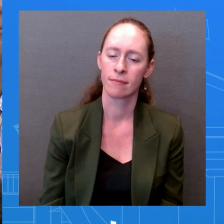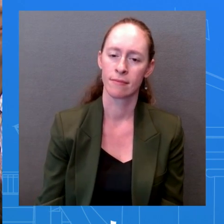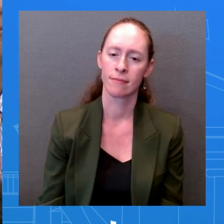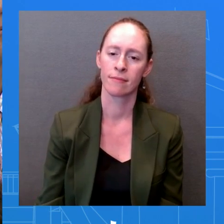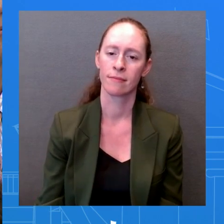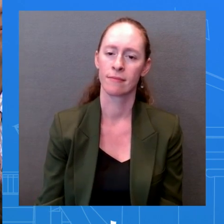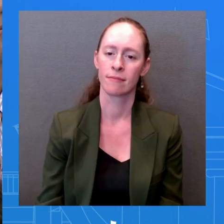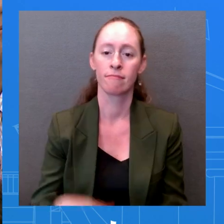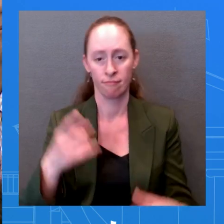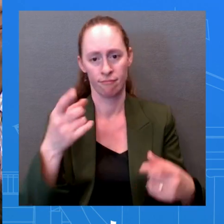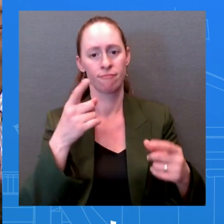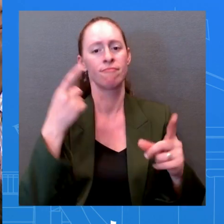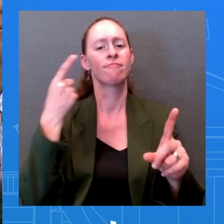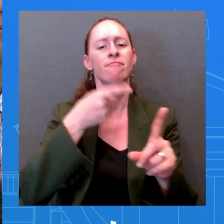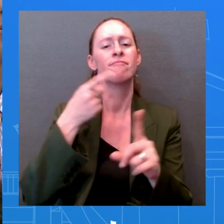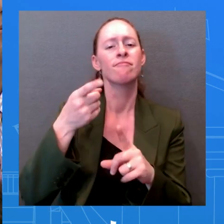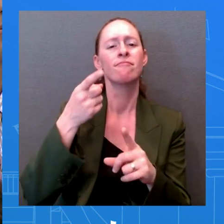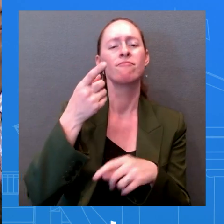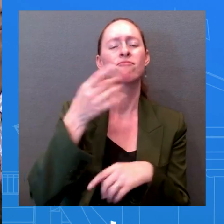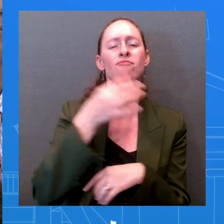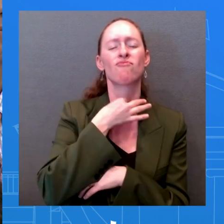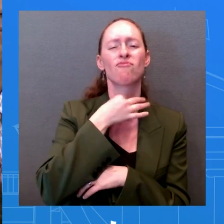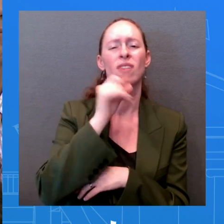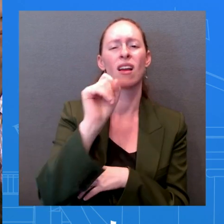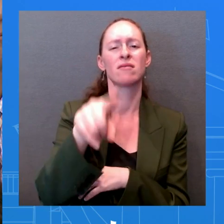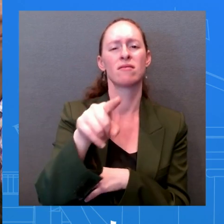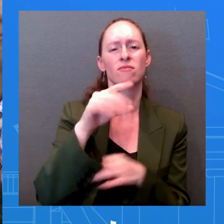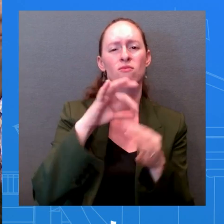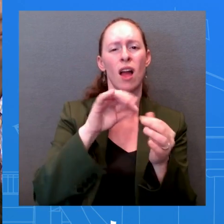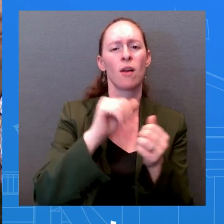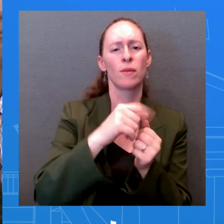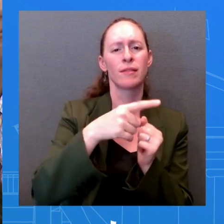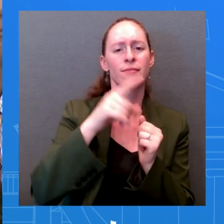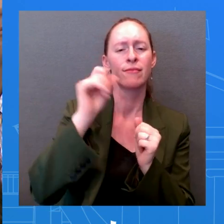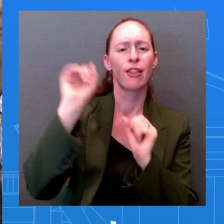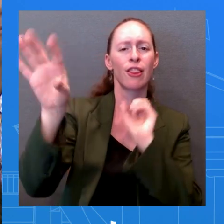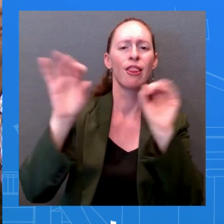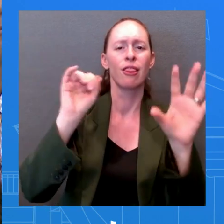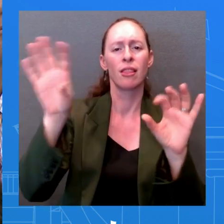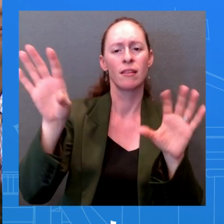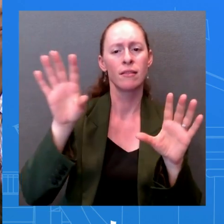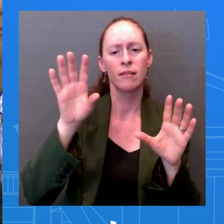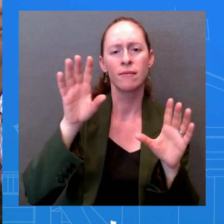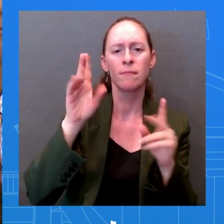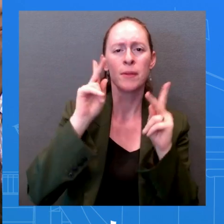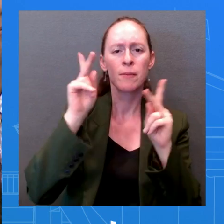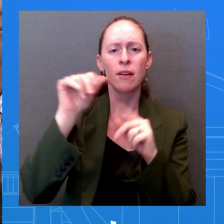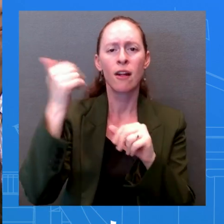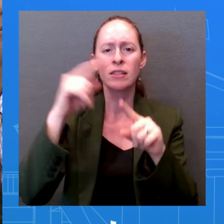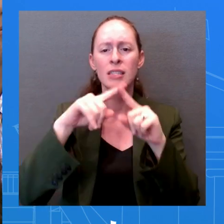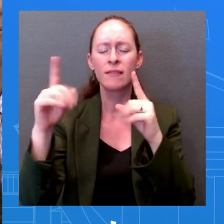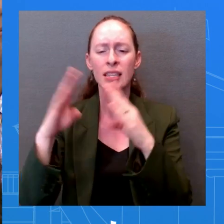Martha's Vineyard, the Naval Observatory. Can you talk to the issue of -- you said Boston.